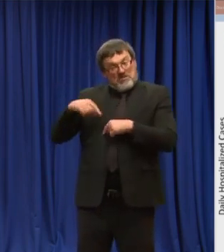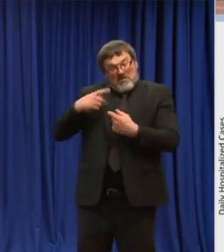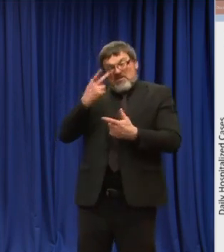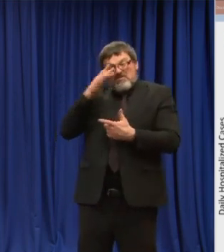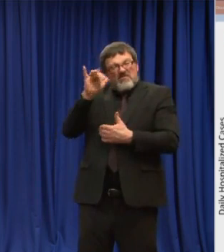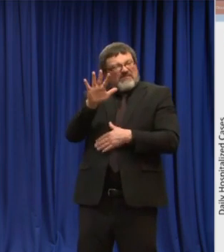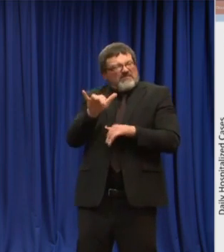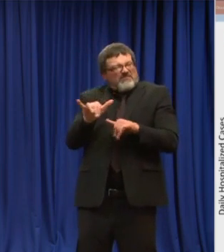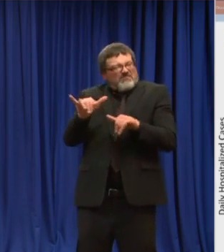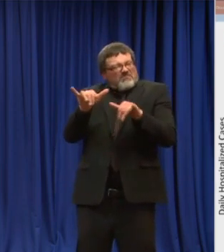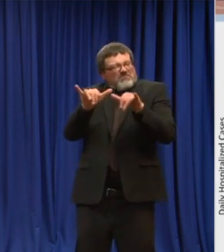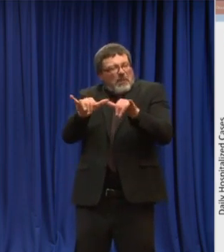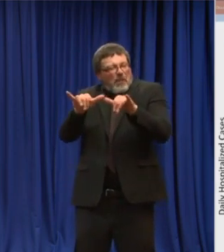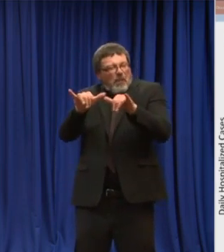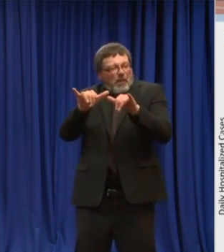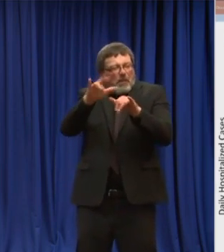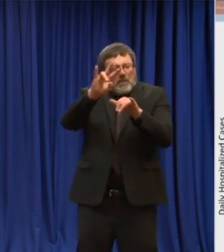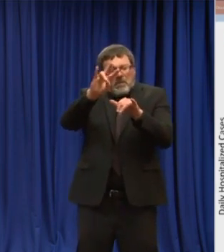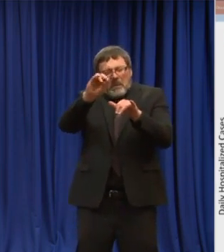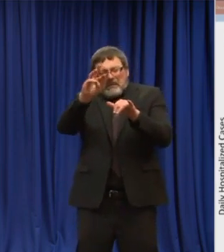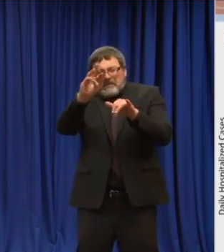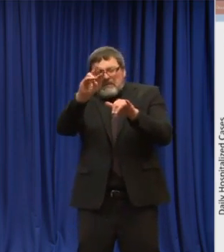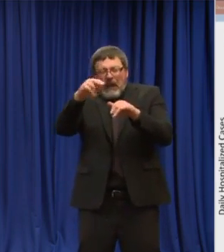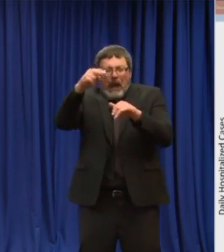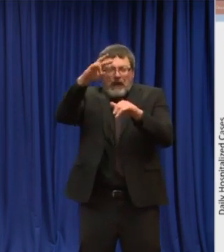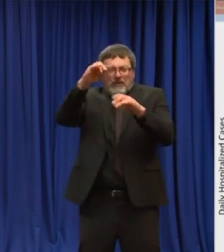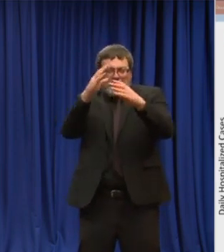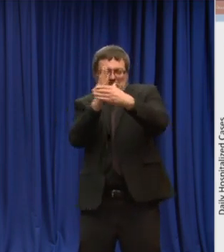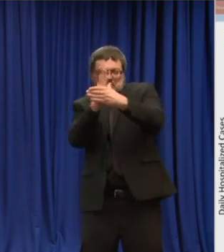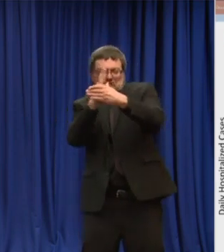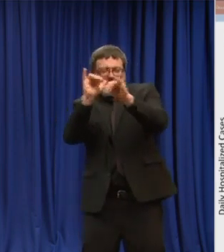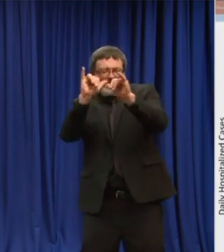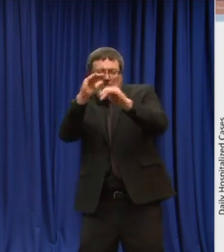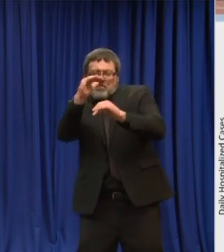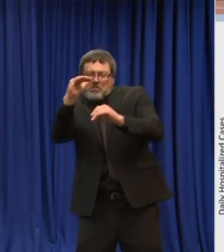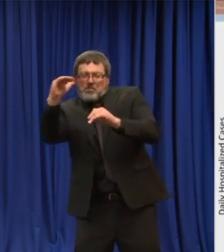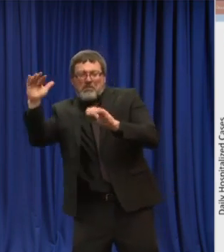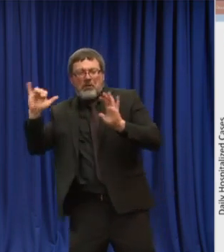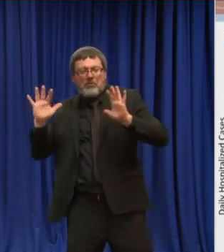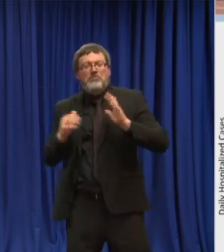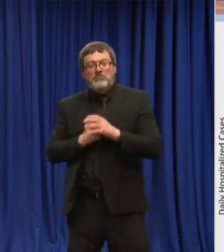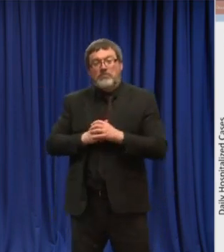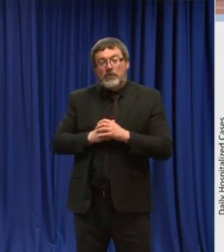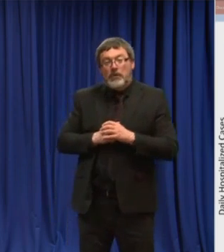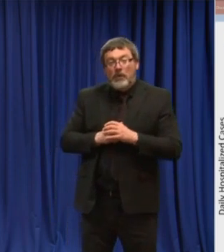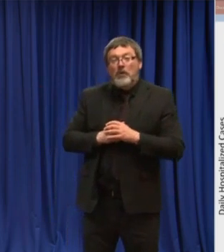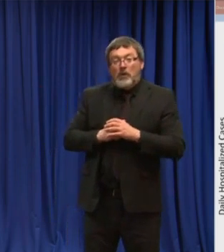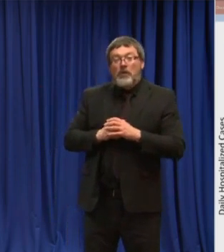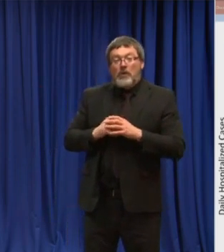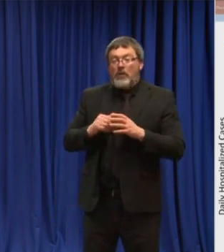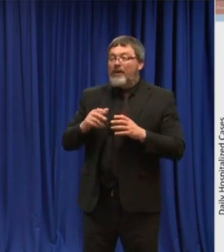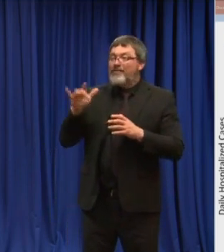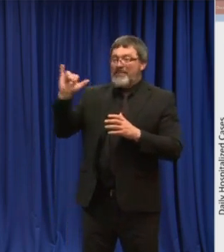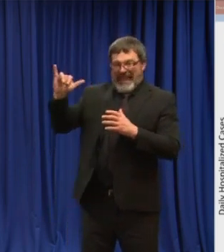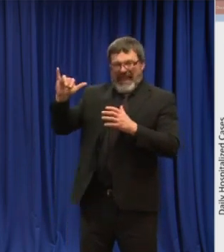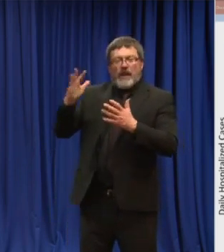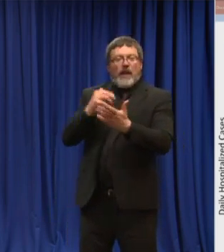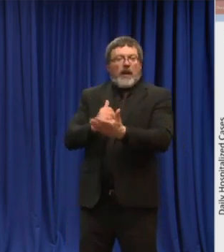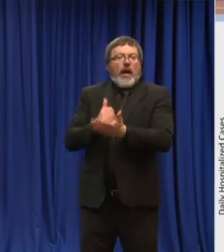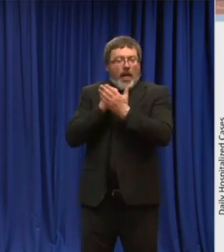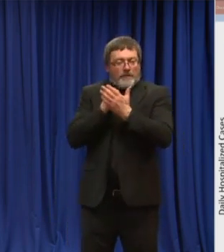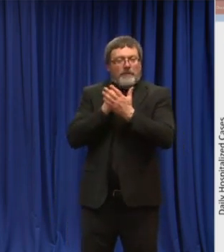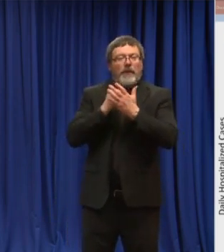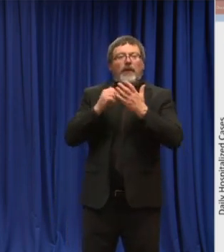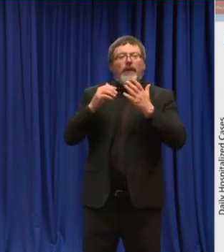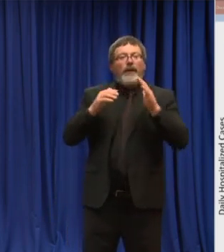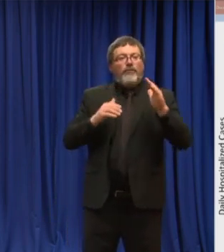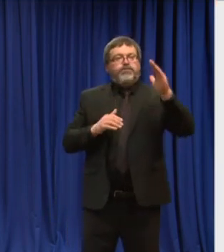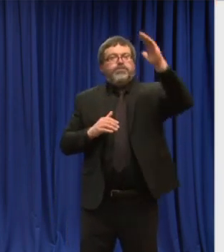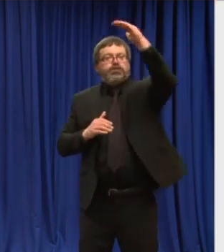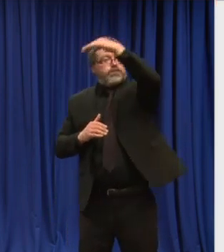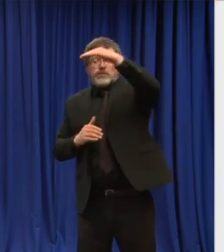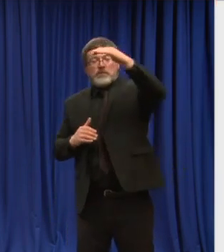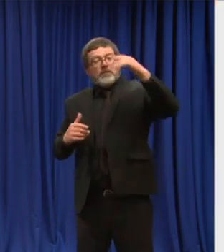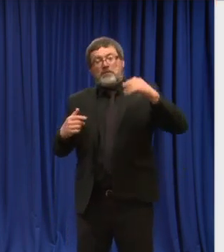AND POINTS TO POTENTIAL IMPACT OF OUR SOCIAL DISTANCING AND COMMUNITY MITIGATION AT HELPING TO FLATTEN THE CURVE.